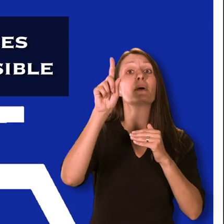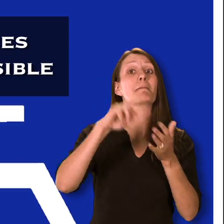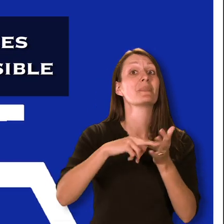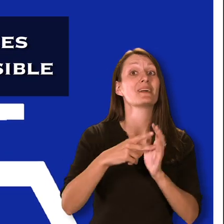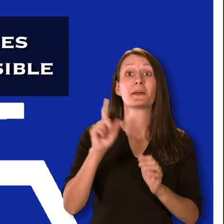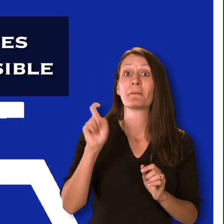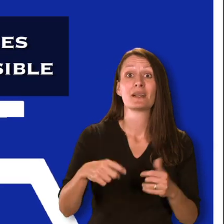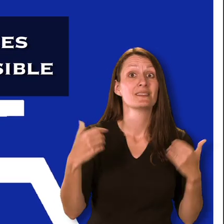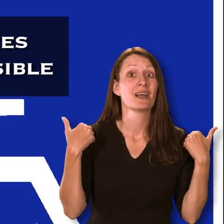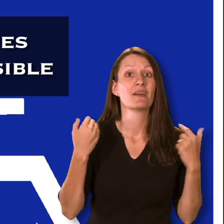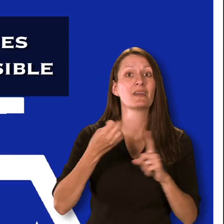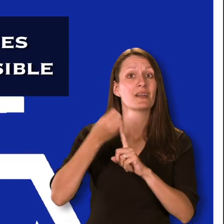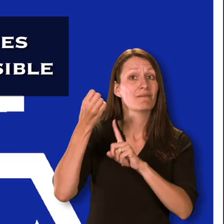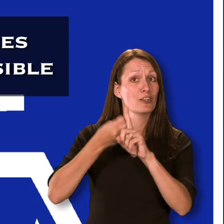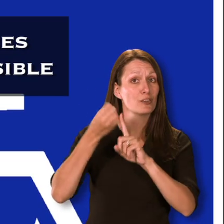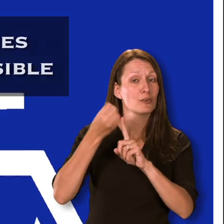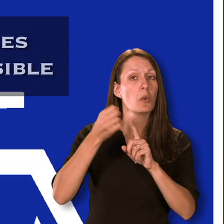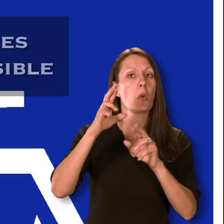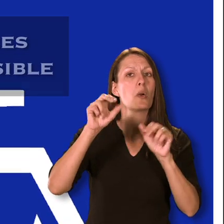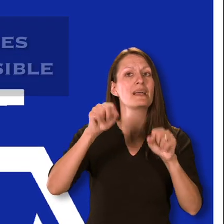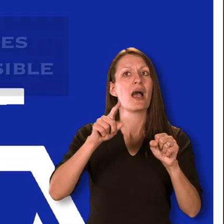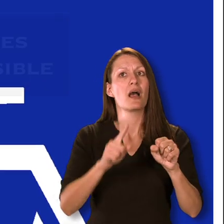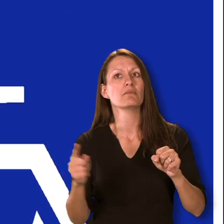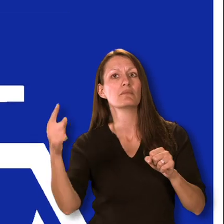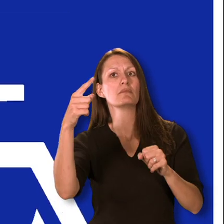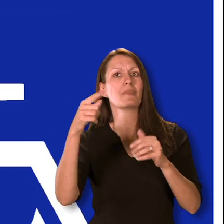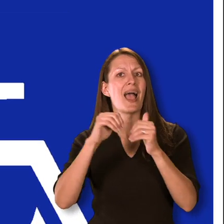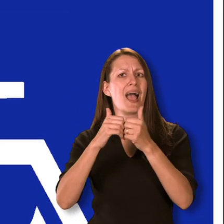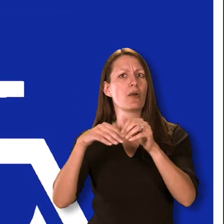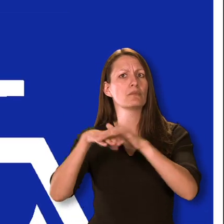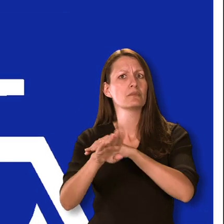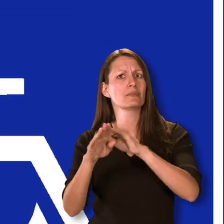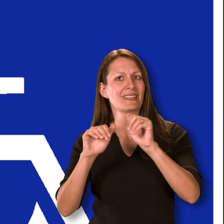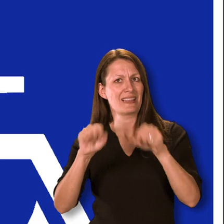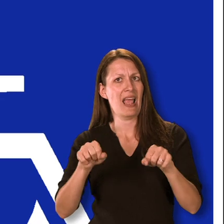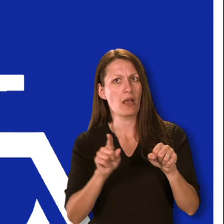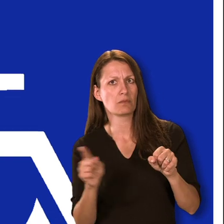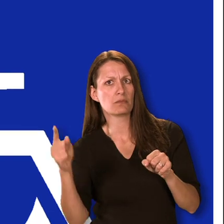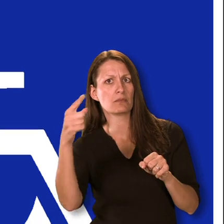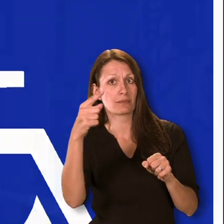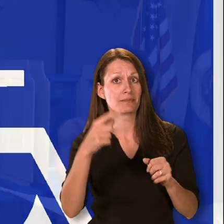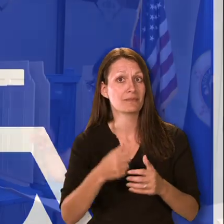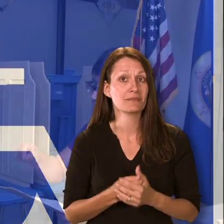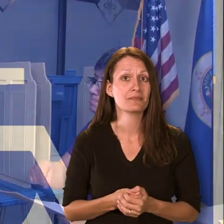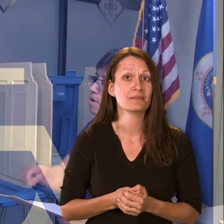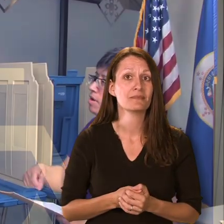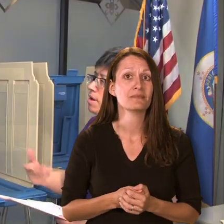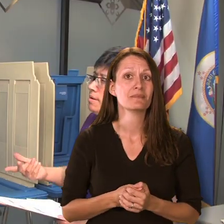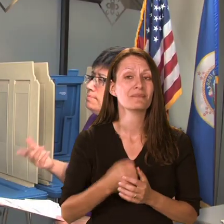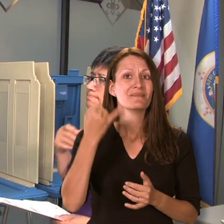there must be an elevator or accessible entrance.